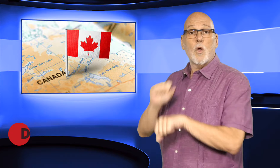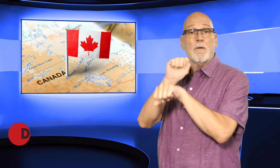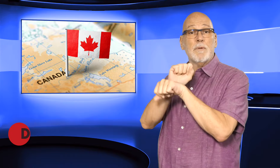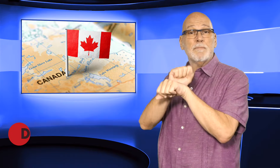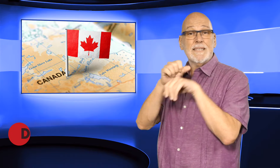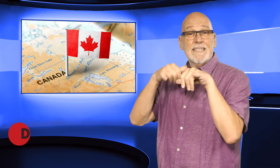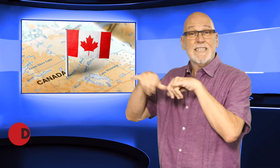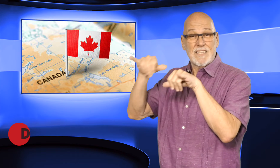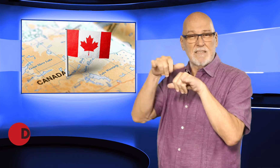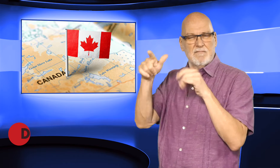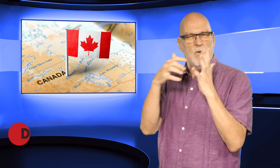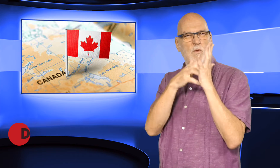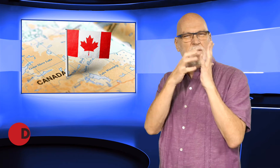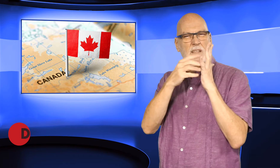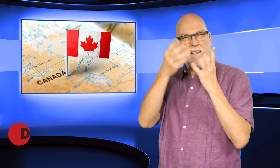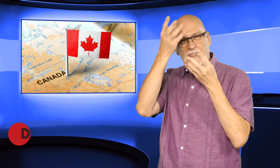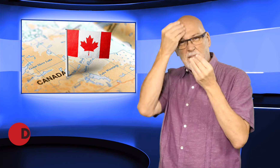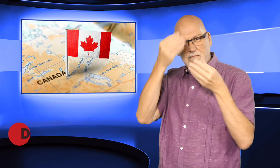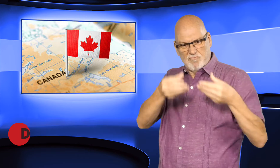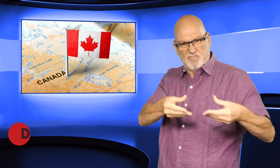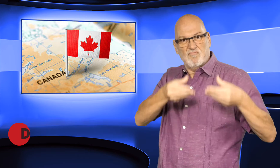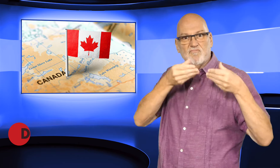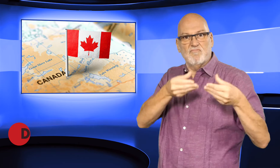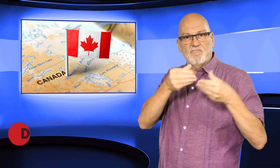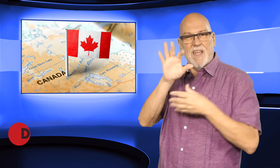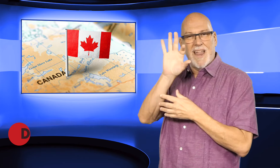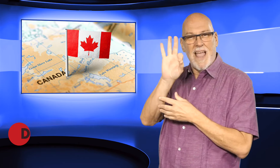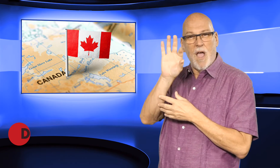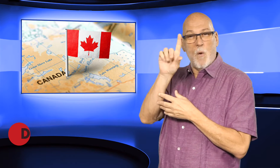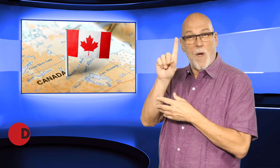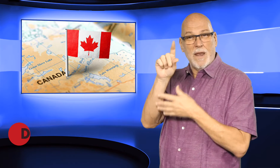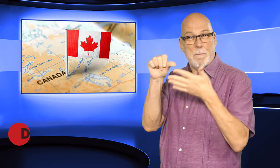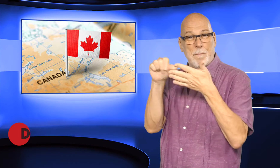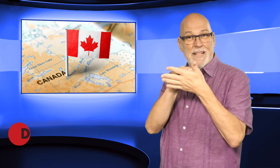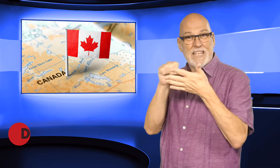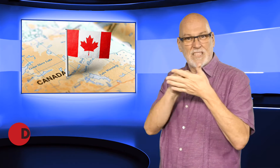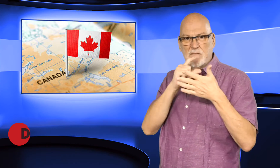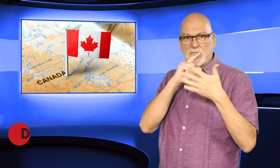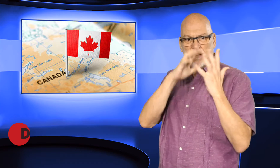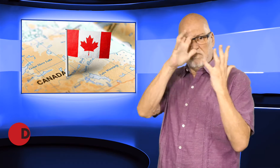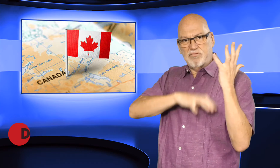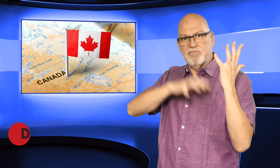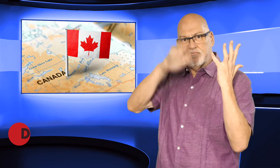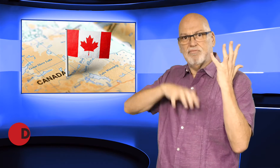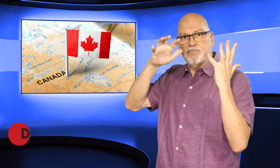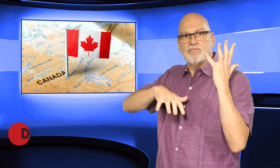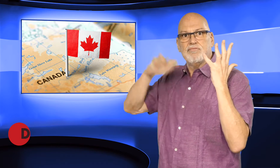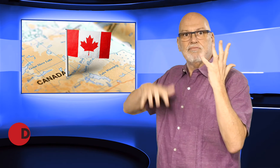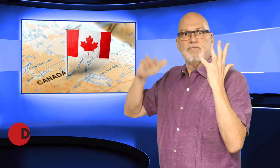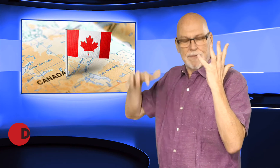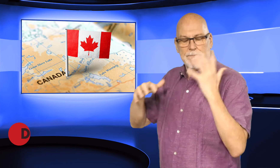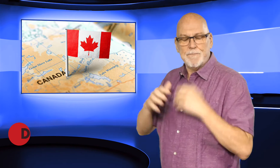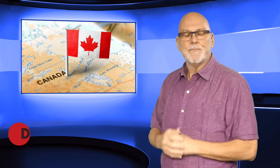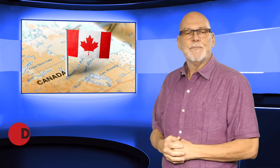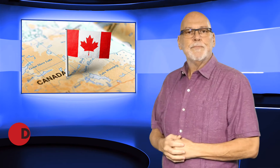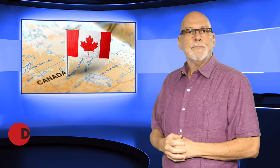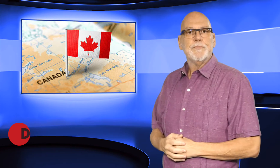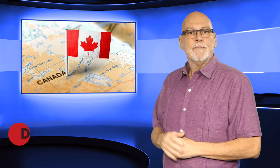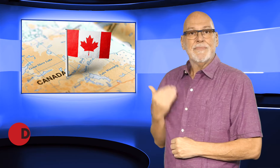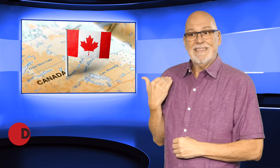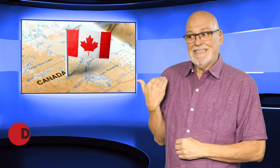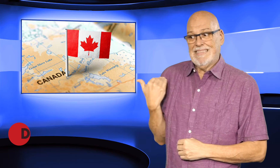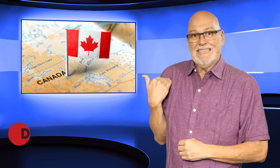[ANSELMO]: The Employment Standard draft is 91 pages long.